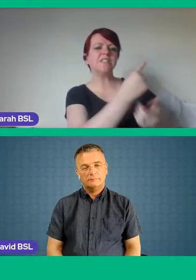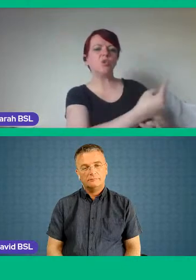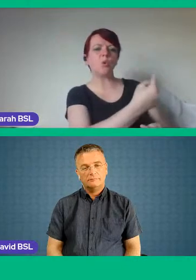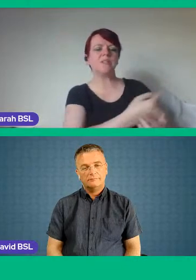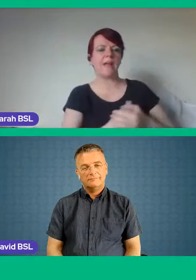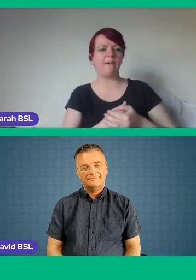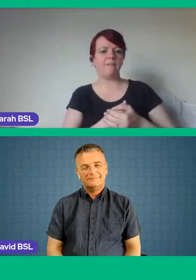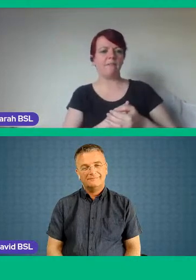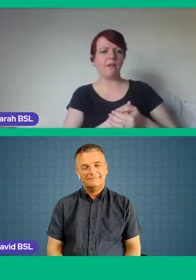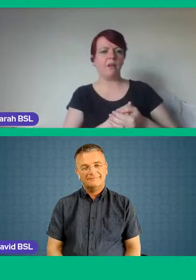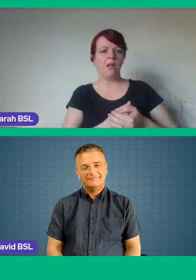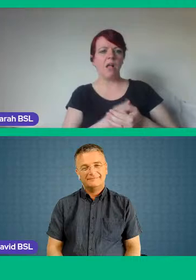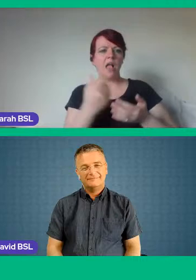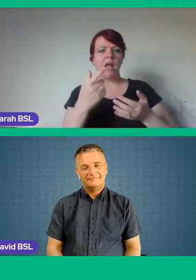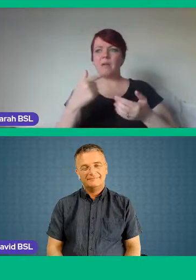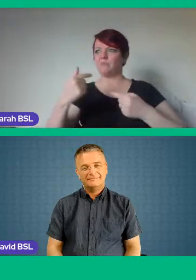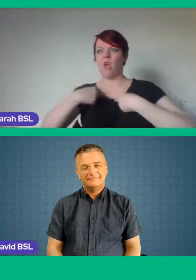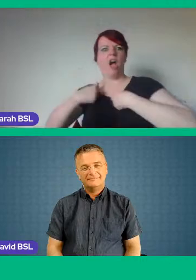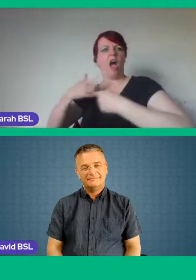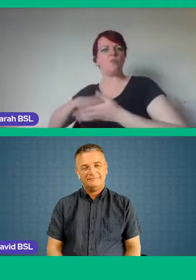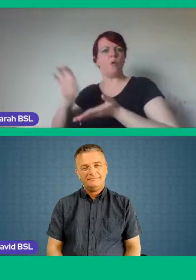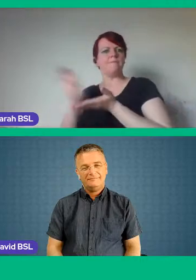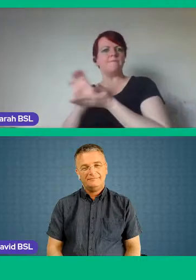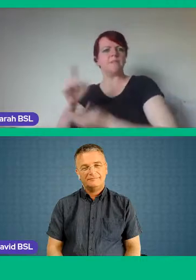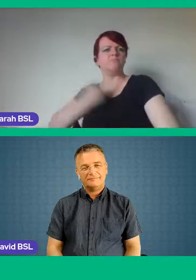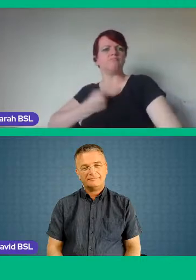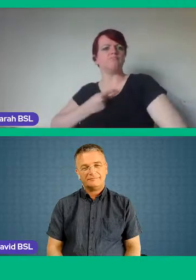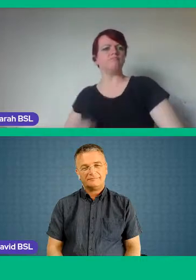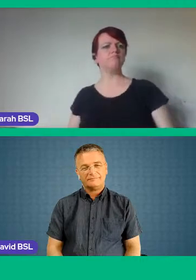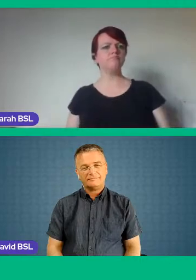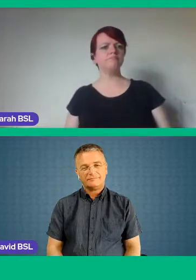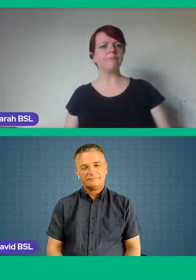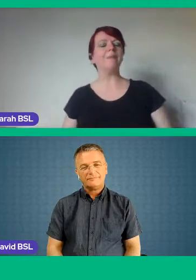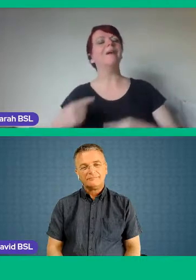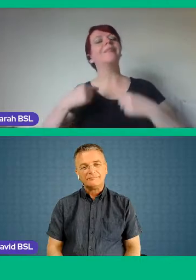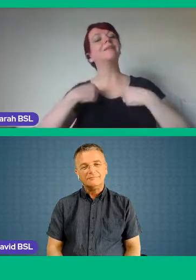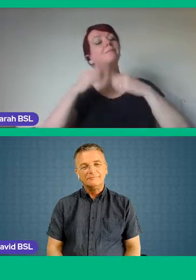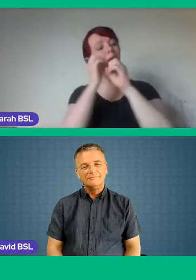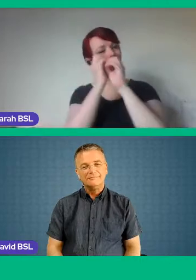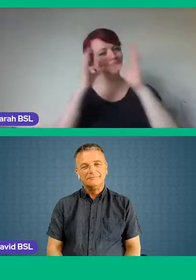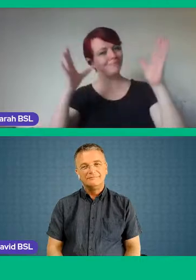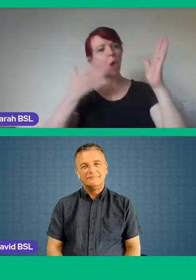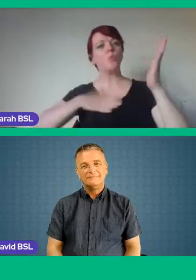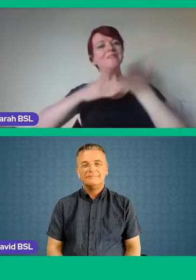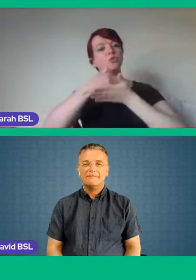That needs to go off a cliff. That is what I think. Thank you.